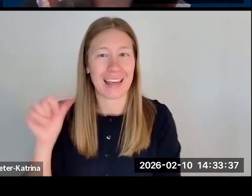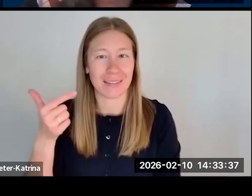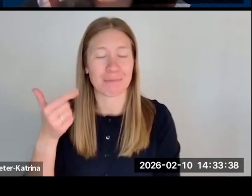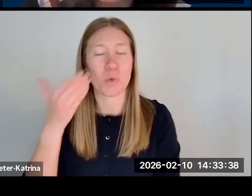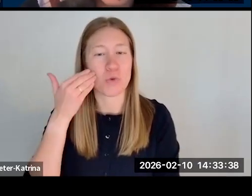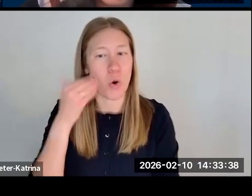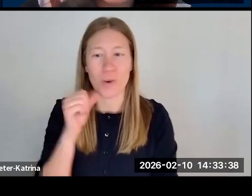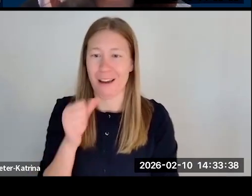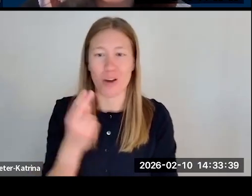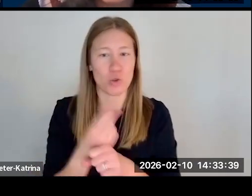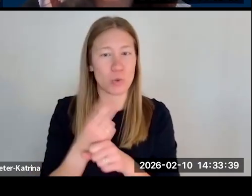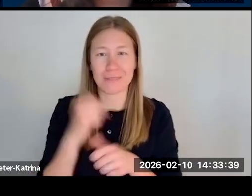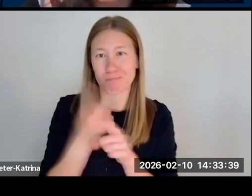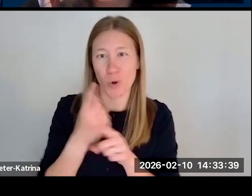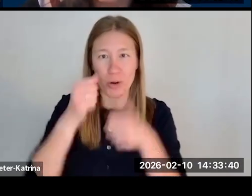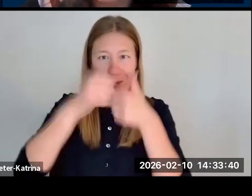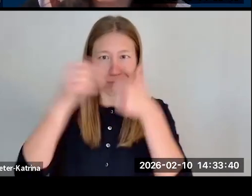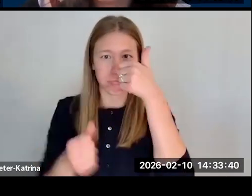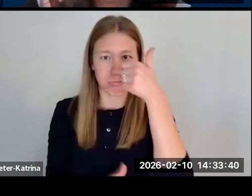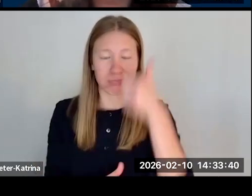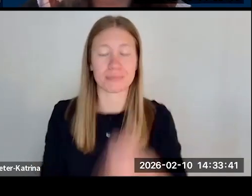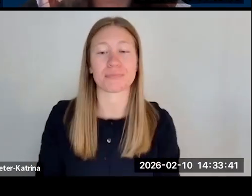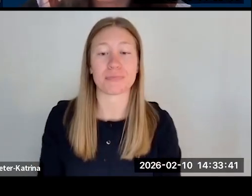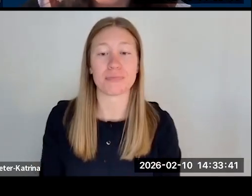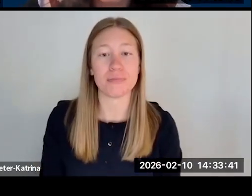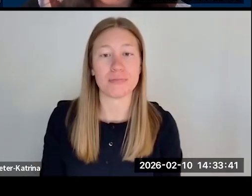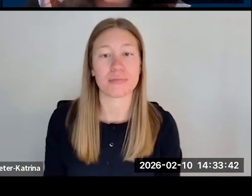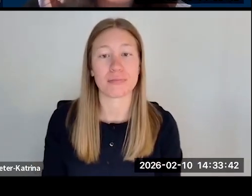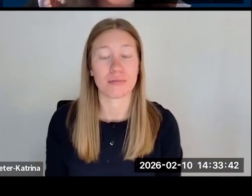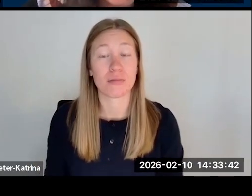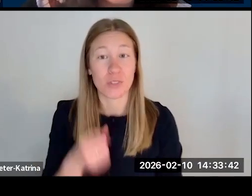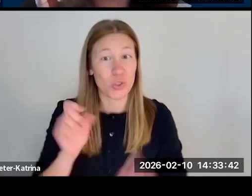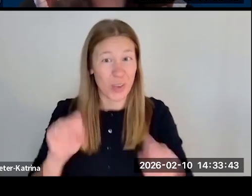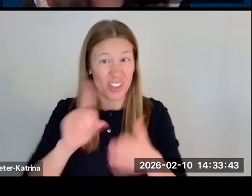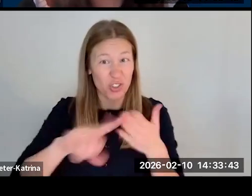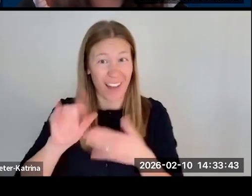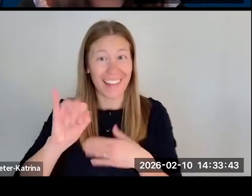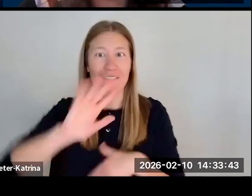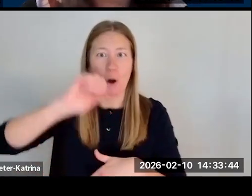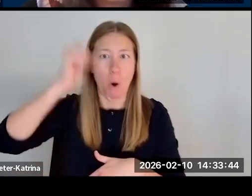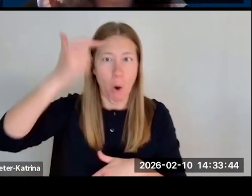Another way to check if headings are being used in the entire document is to go over